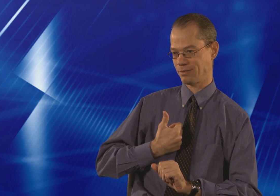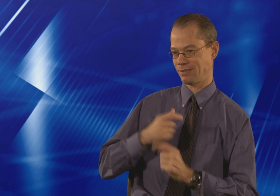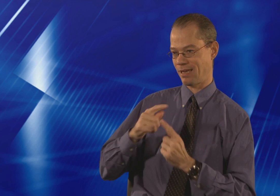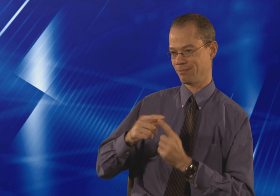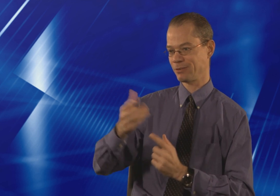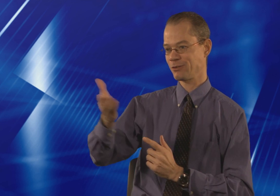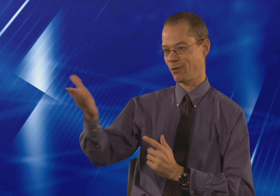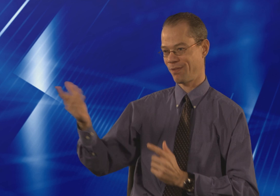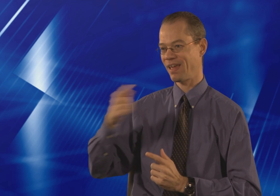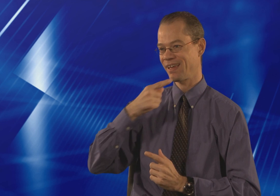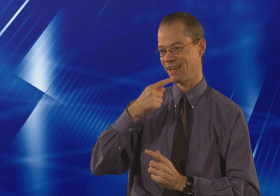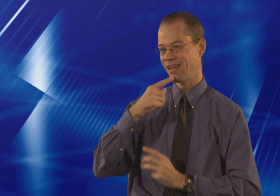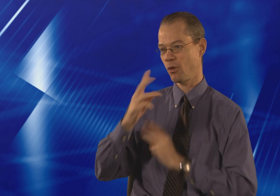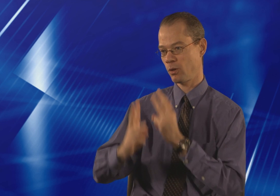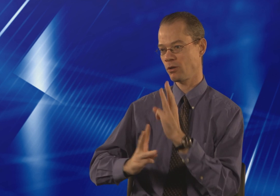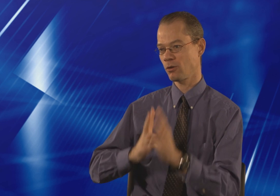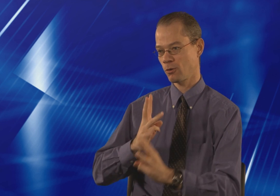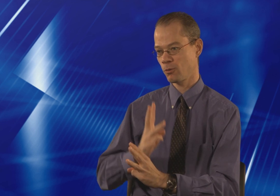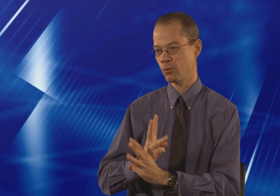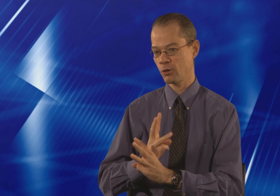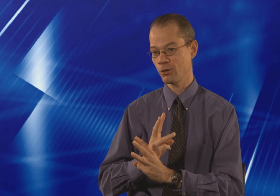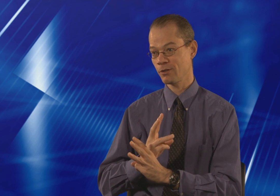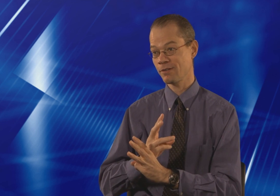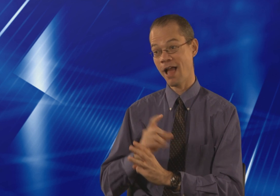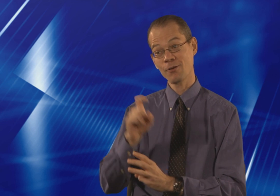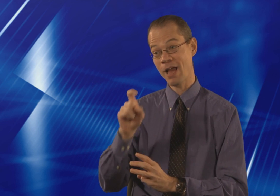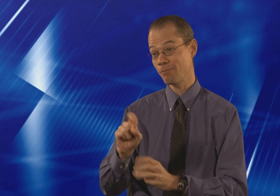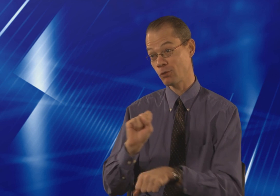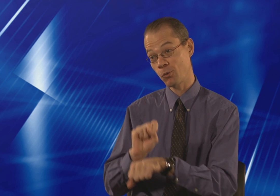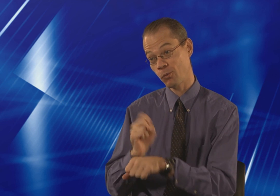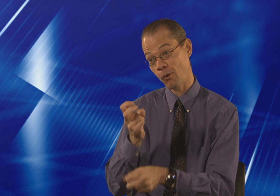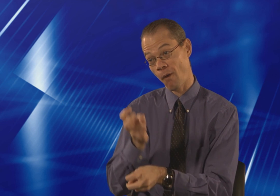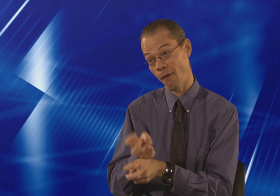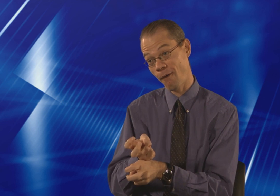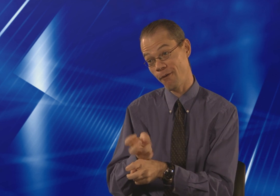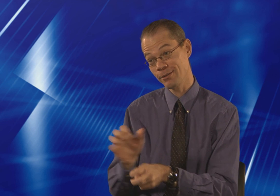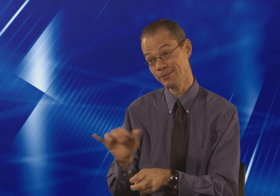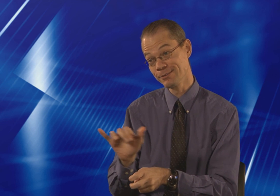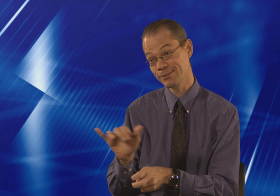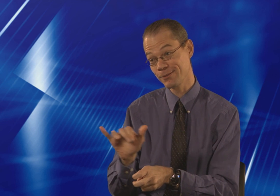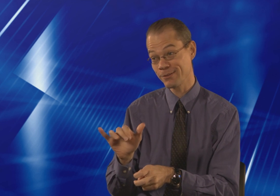You have to be able to sell yourself to the hearing world. And sometimes that's very difficult, too.